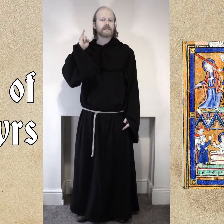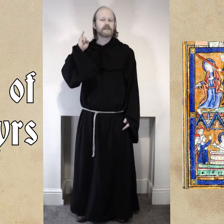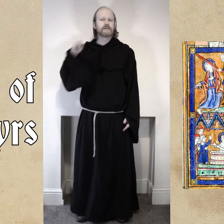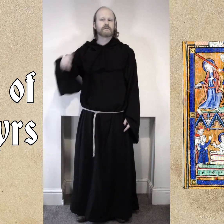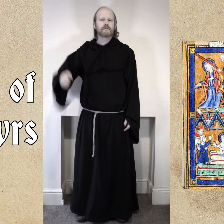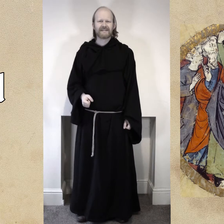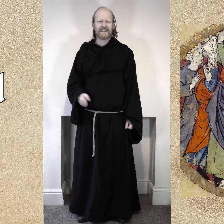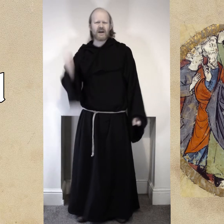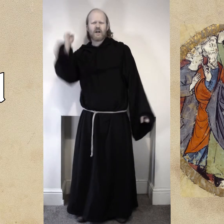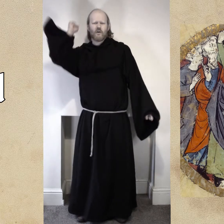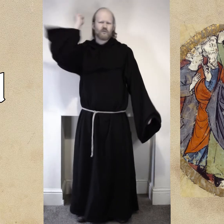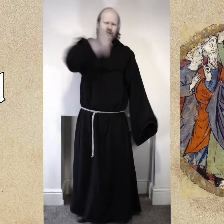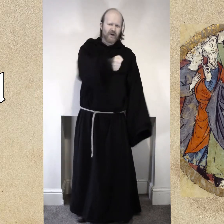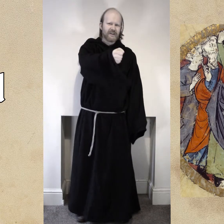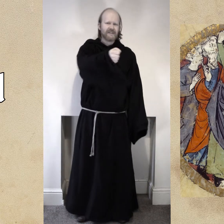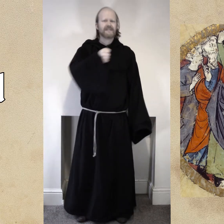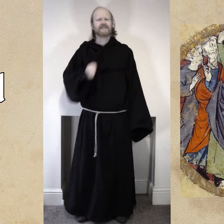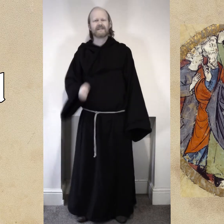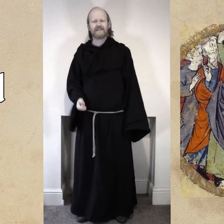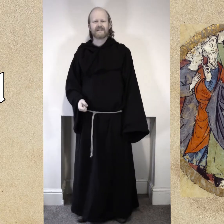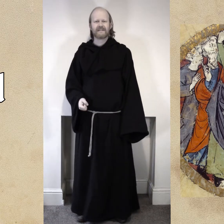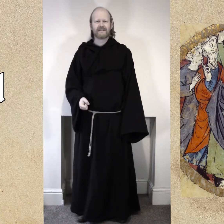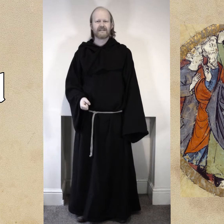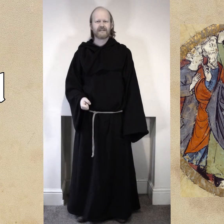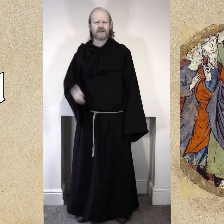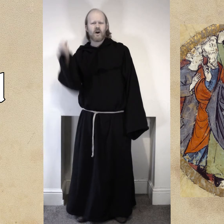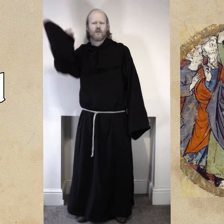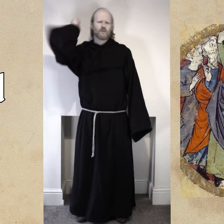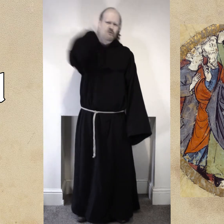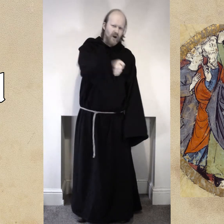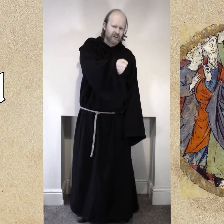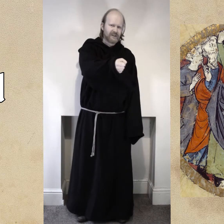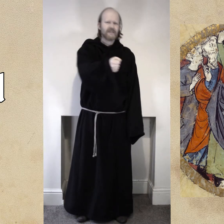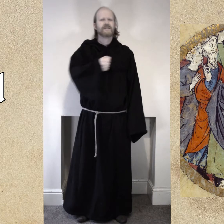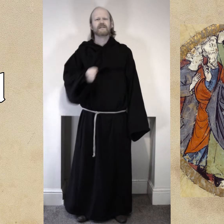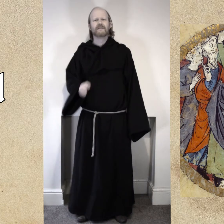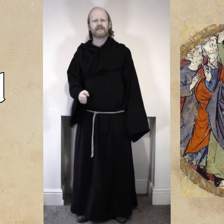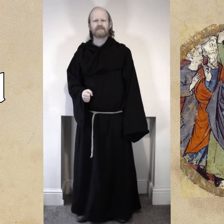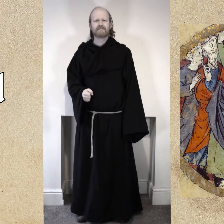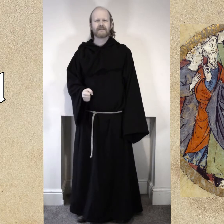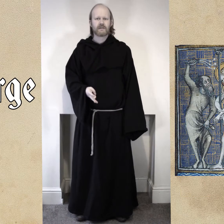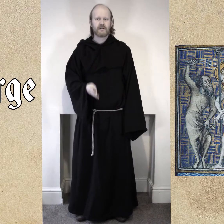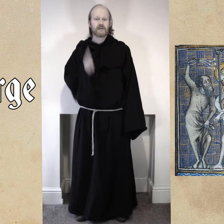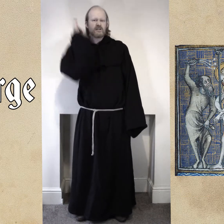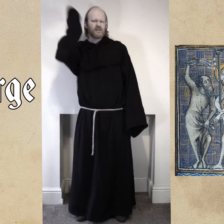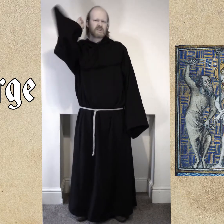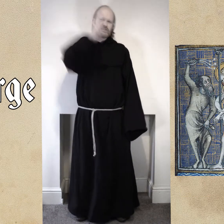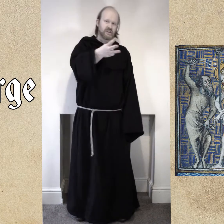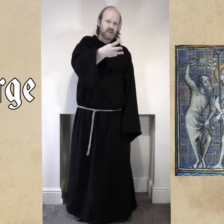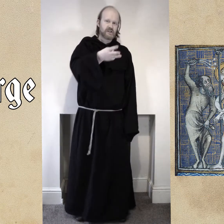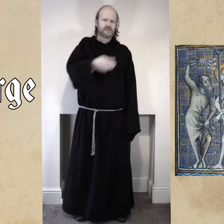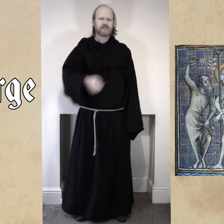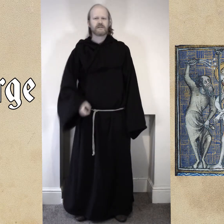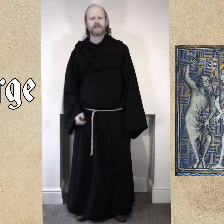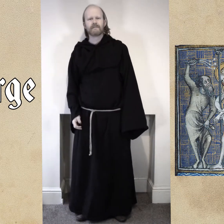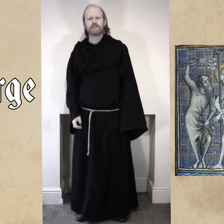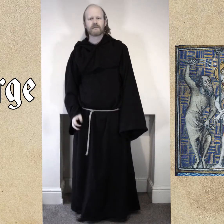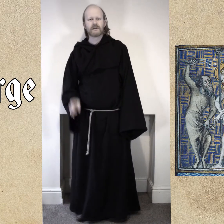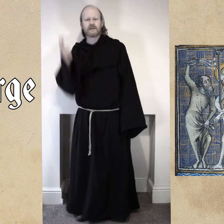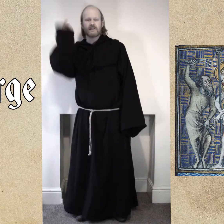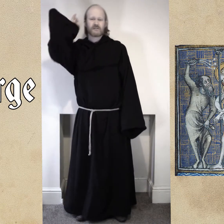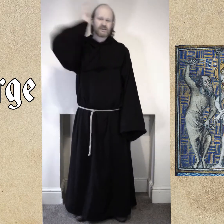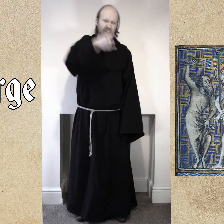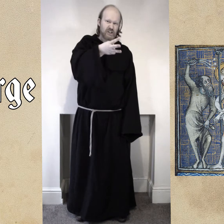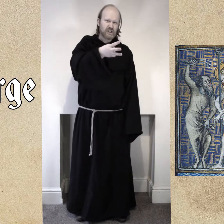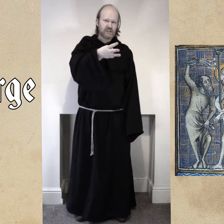or the signs for a Rod, and a Scourge.